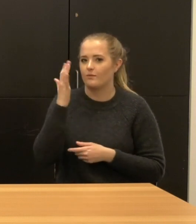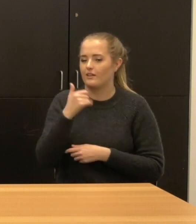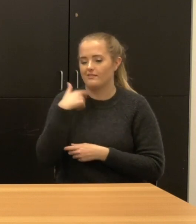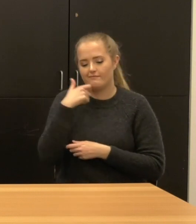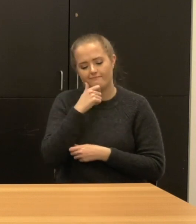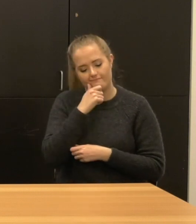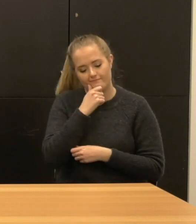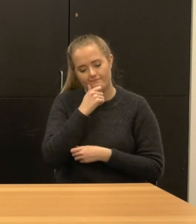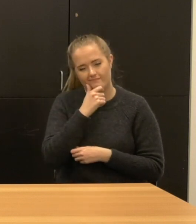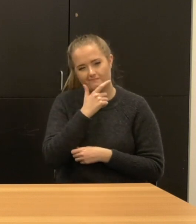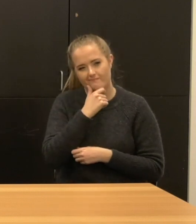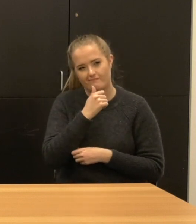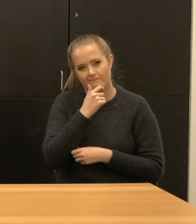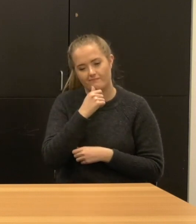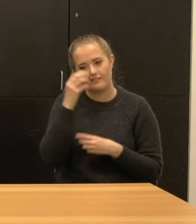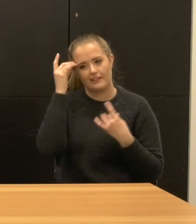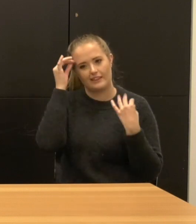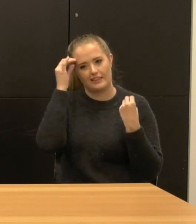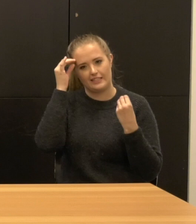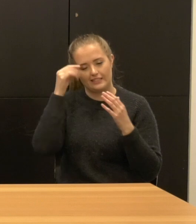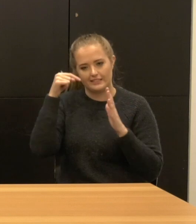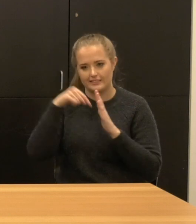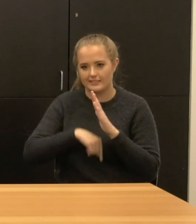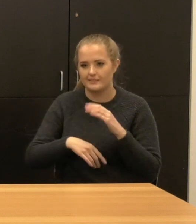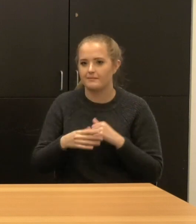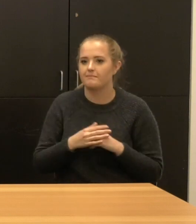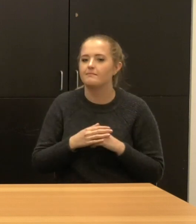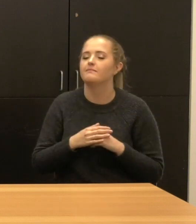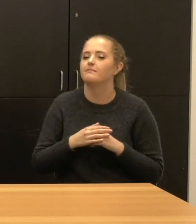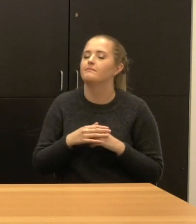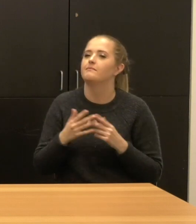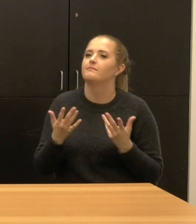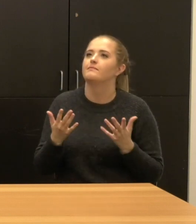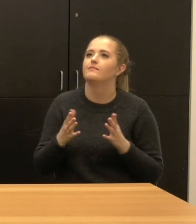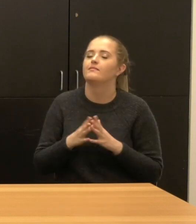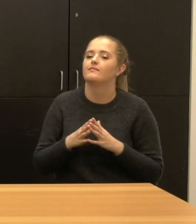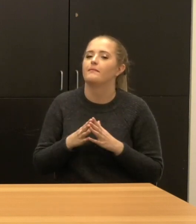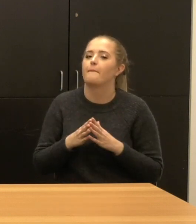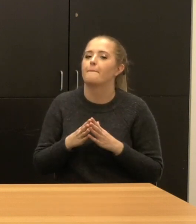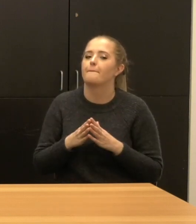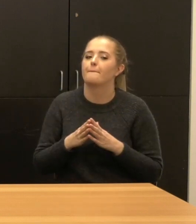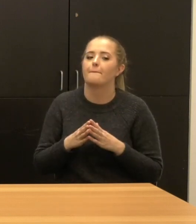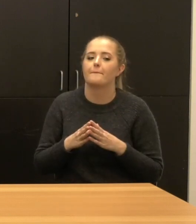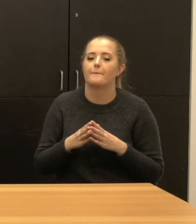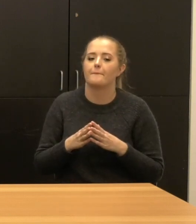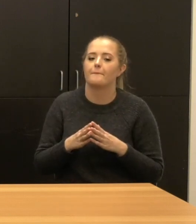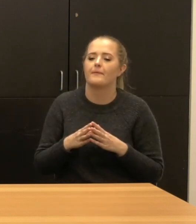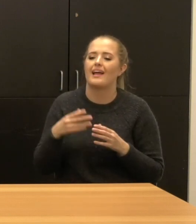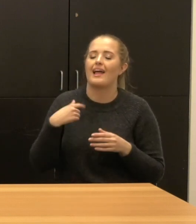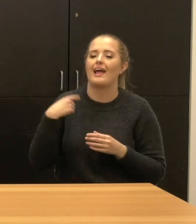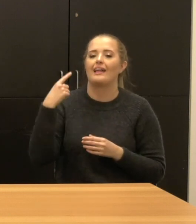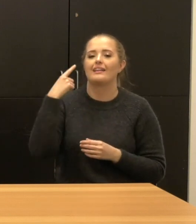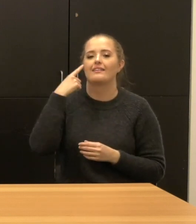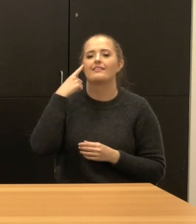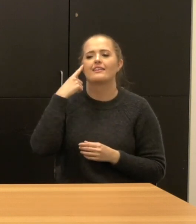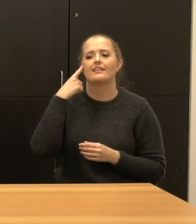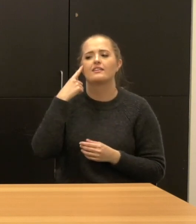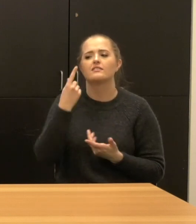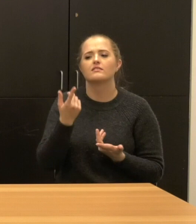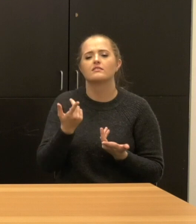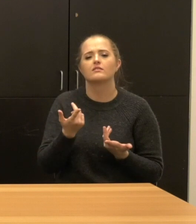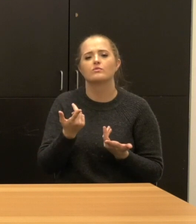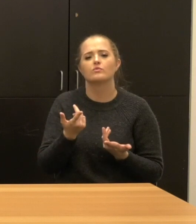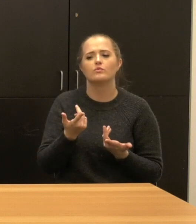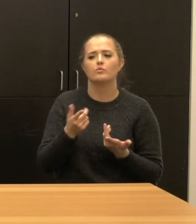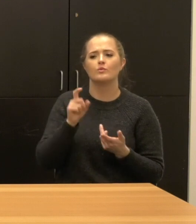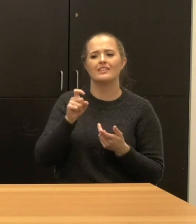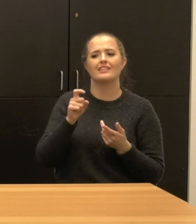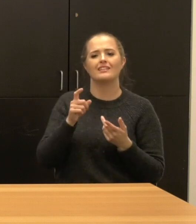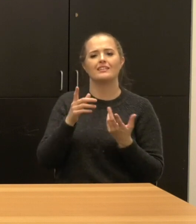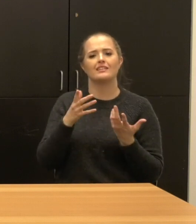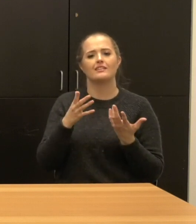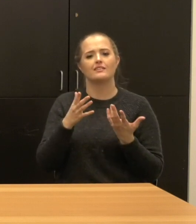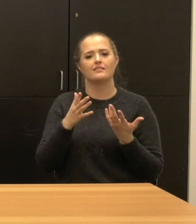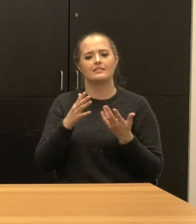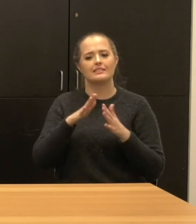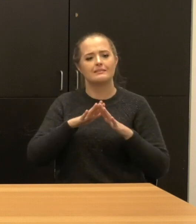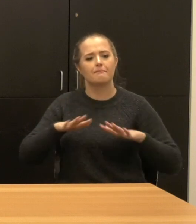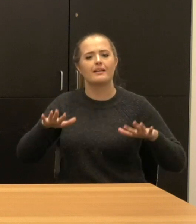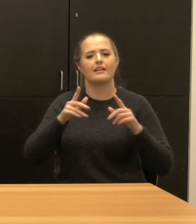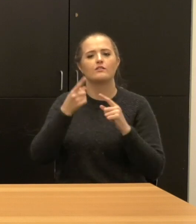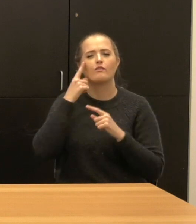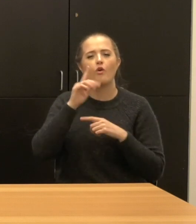was thinking, do we mean I think we should have space for all of those forms of art and